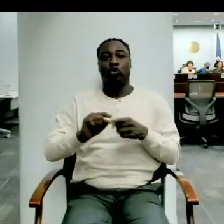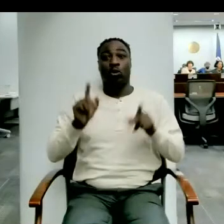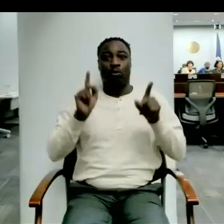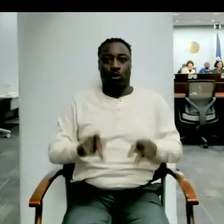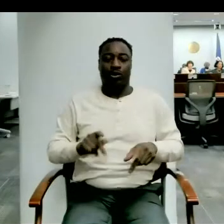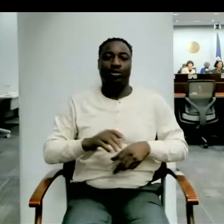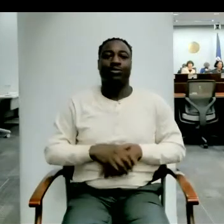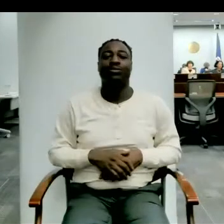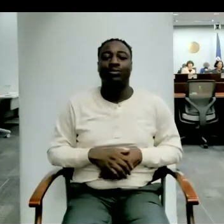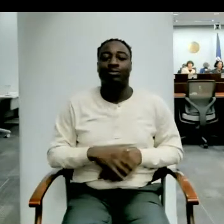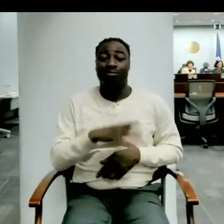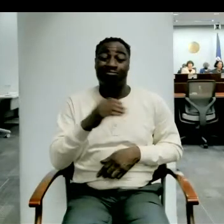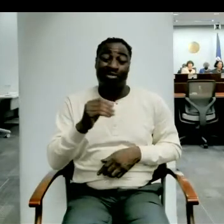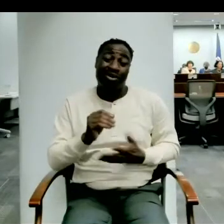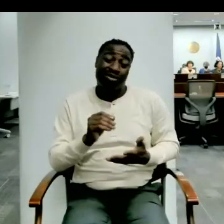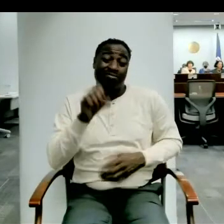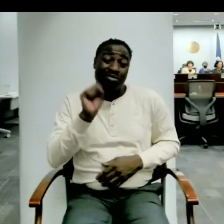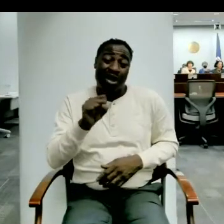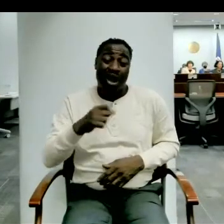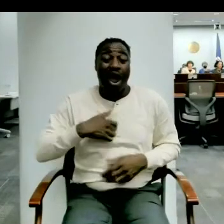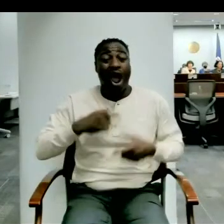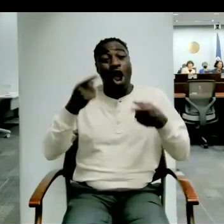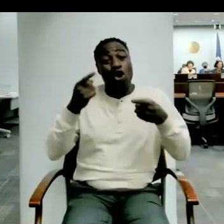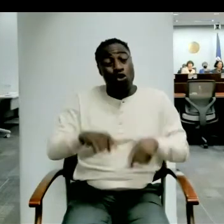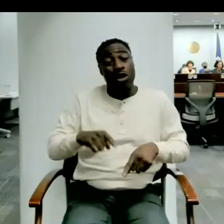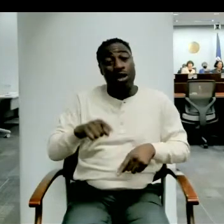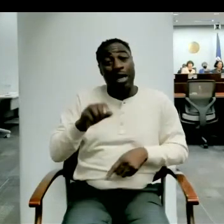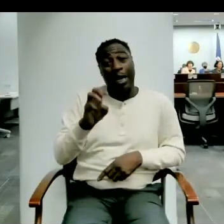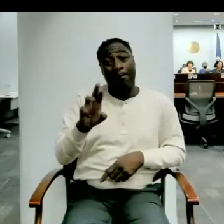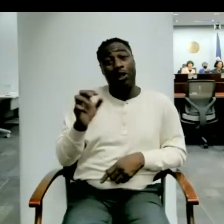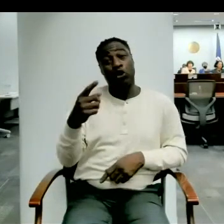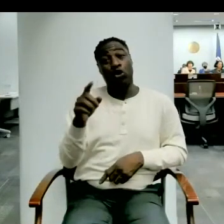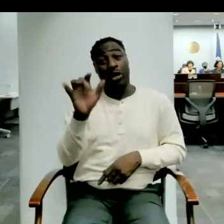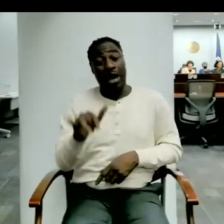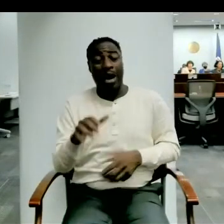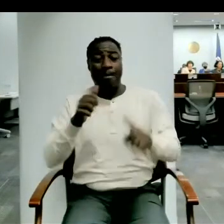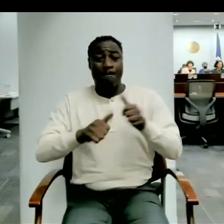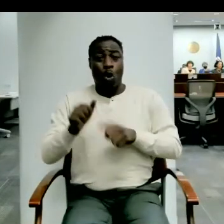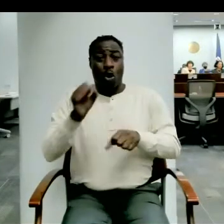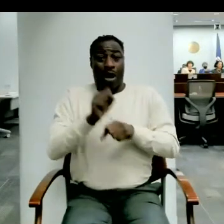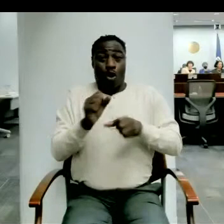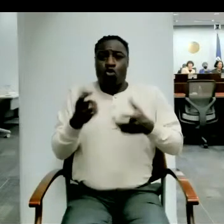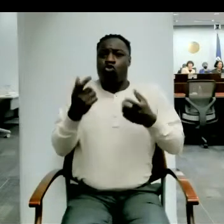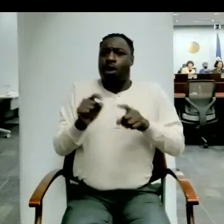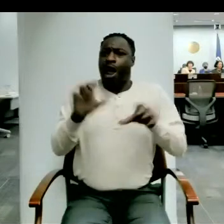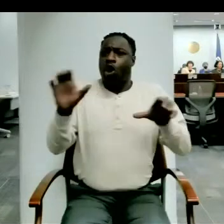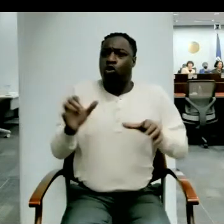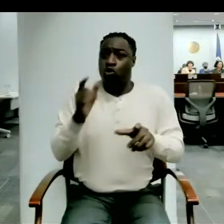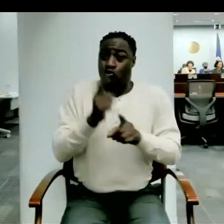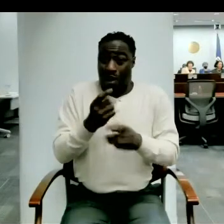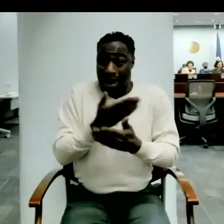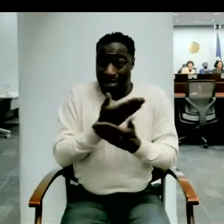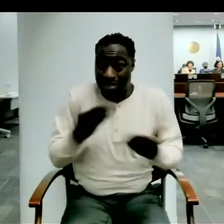And indeed I agree with Mr. Gay most employers actually are trying to do the right thing. And one